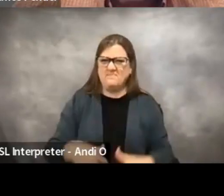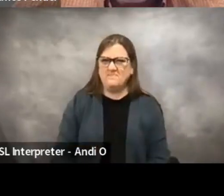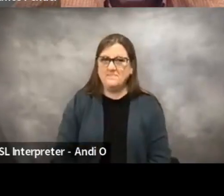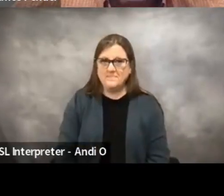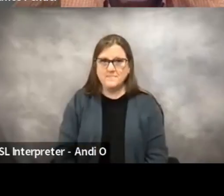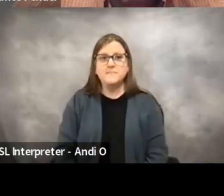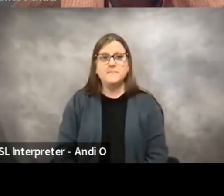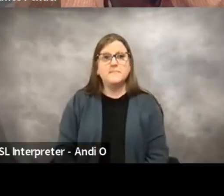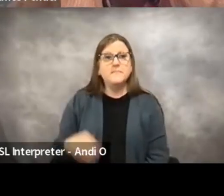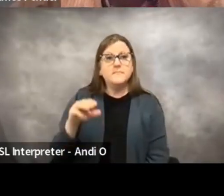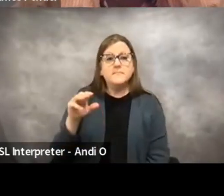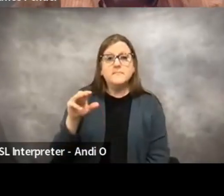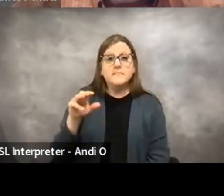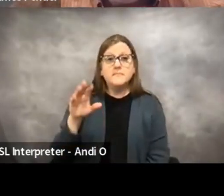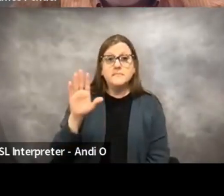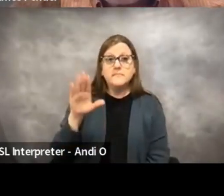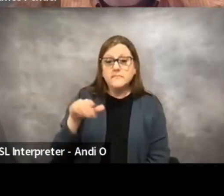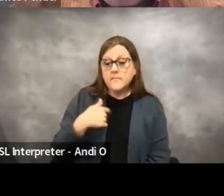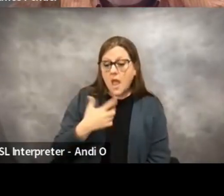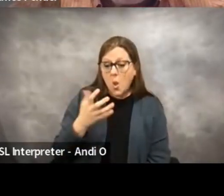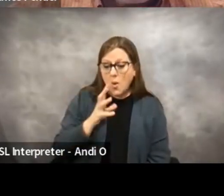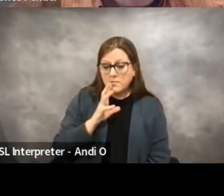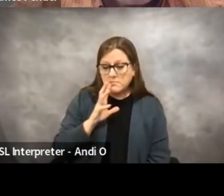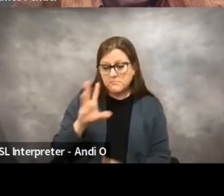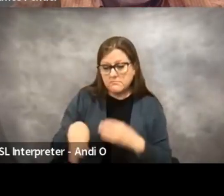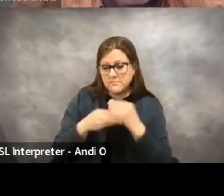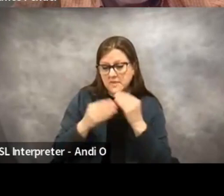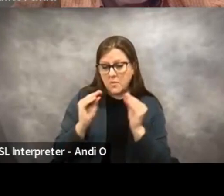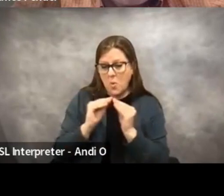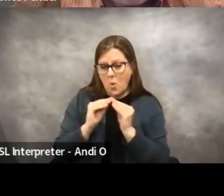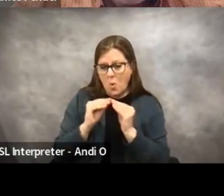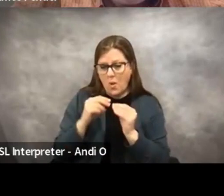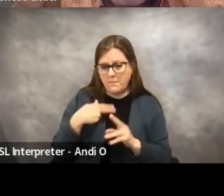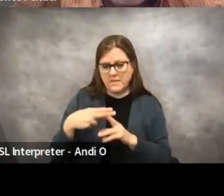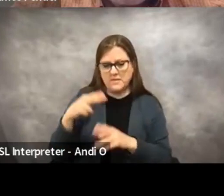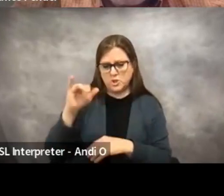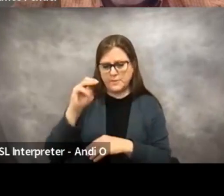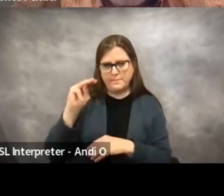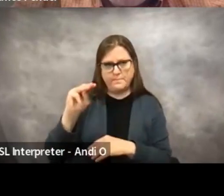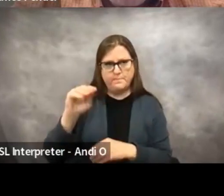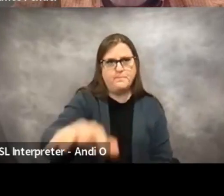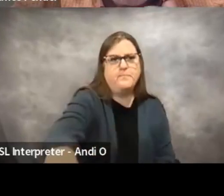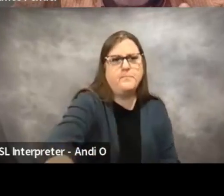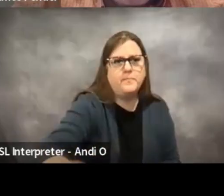Jim Pender: Maria just wanted to build on what Chris said, I think, you know, one of the things that we've learned and we